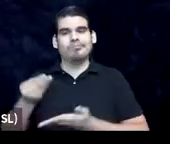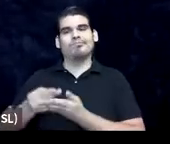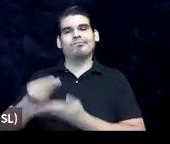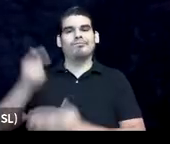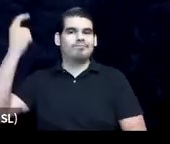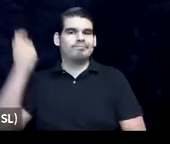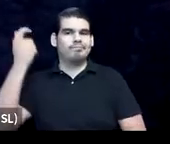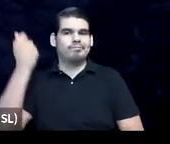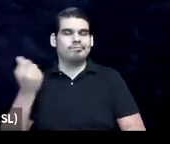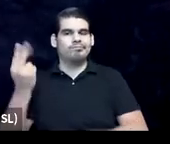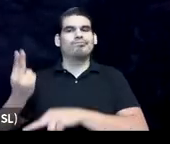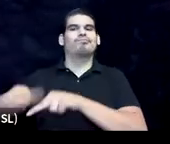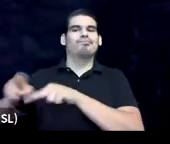to many other whereases as you can see here